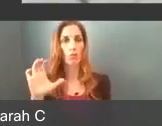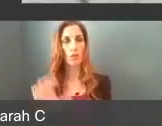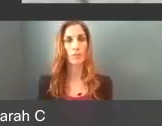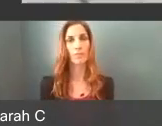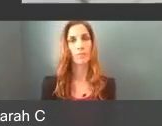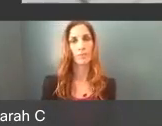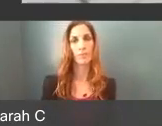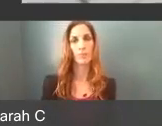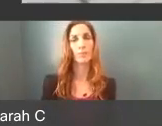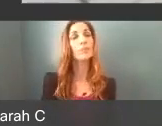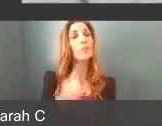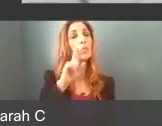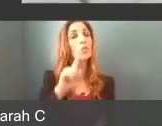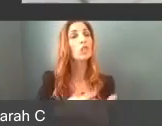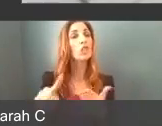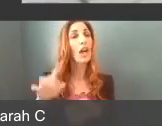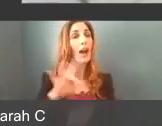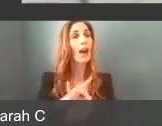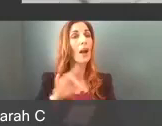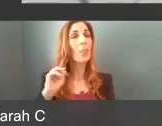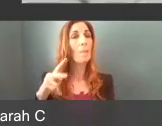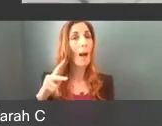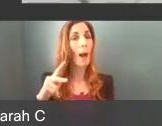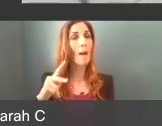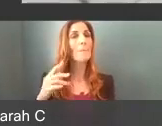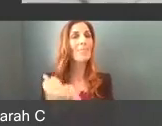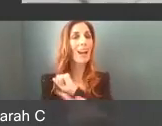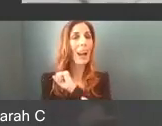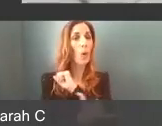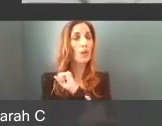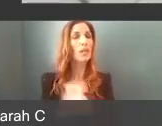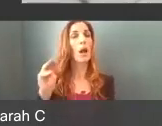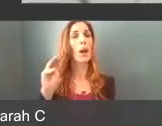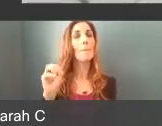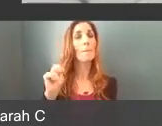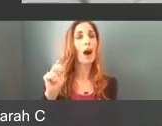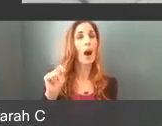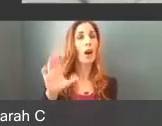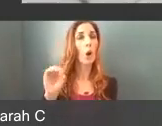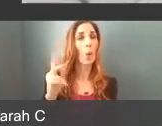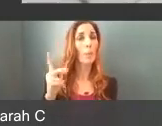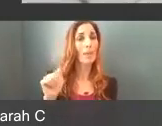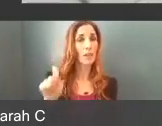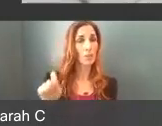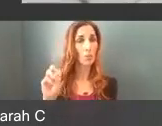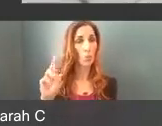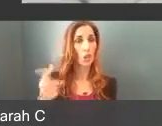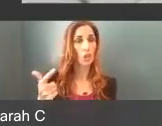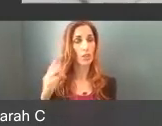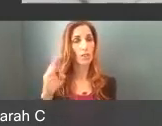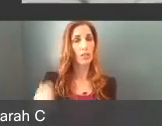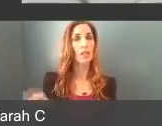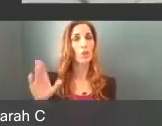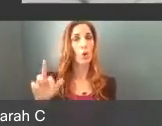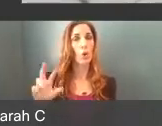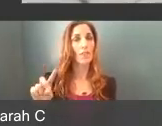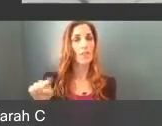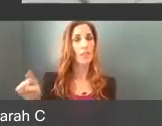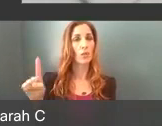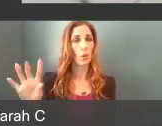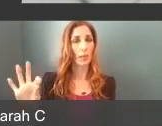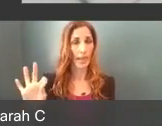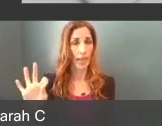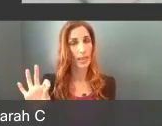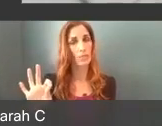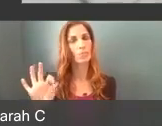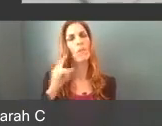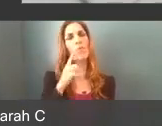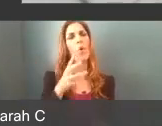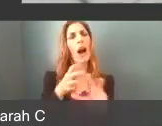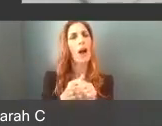maps at www.montcopa.org/COVID-19 for updated geographic information.